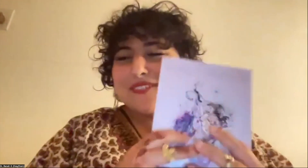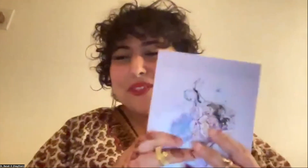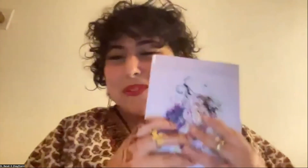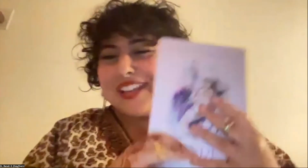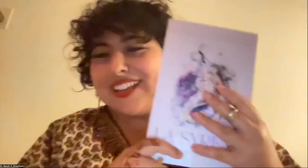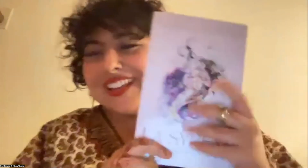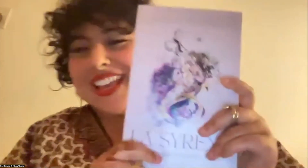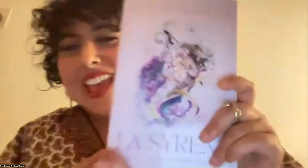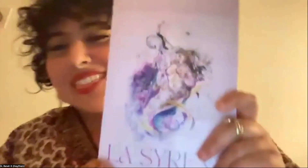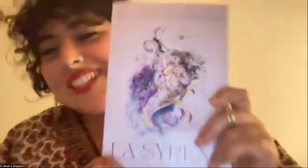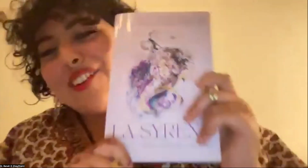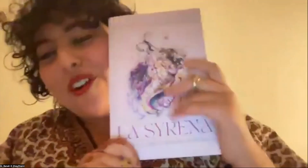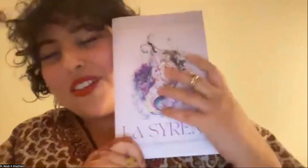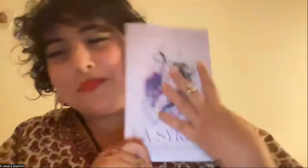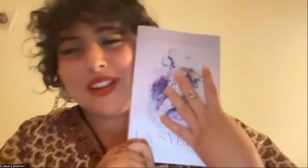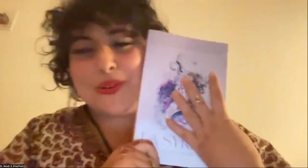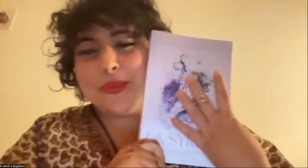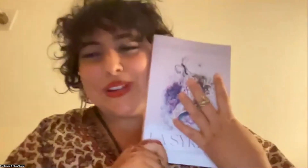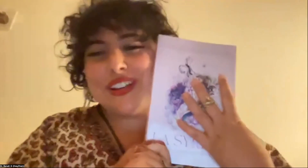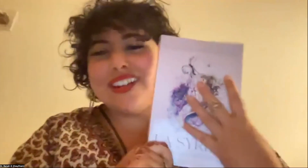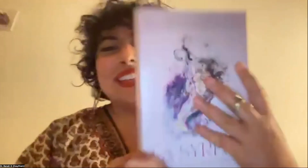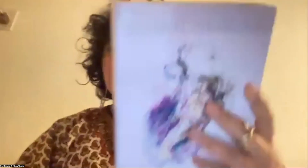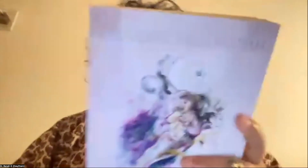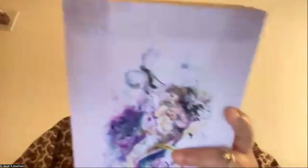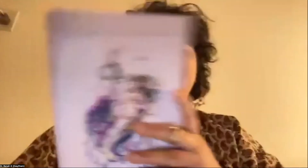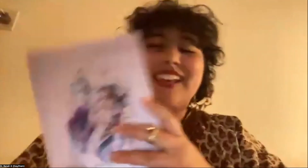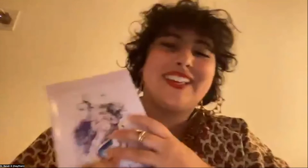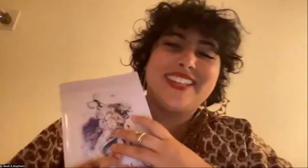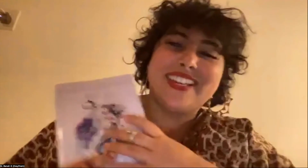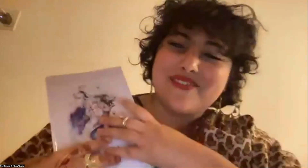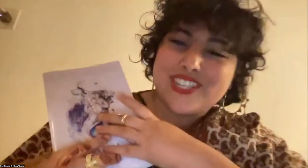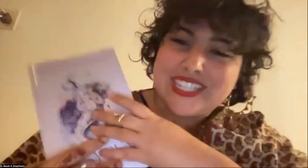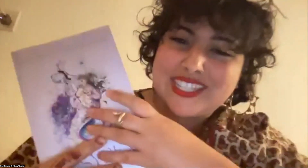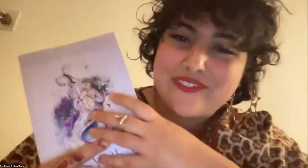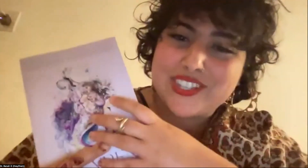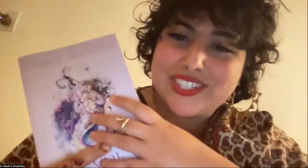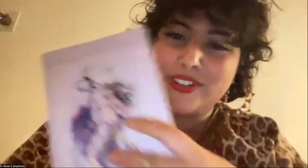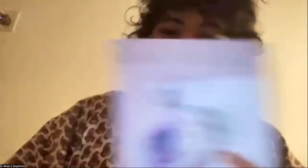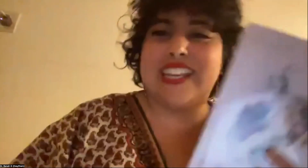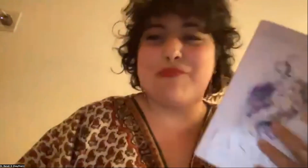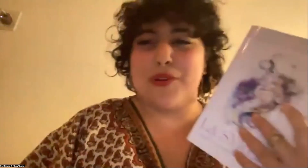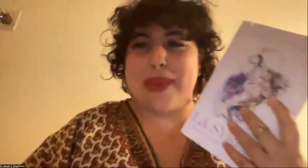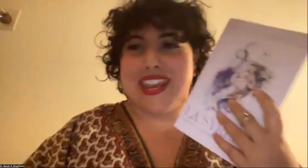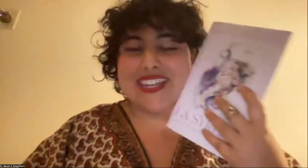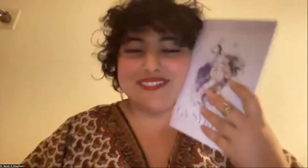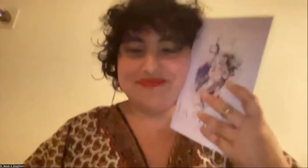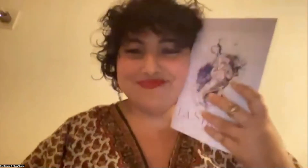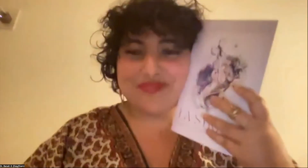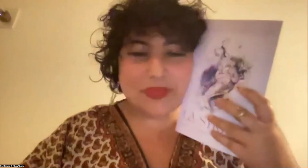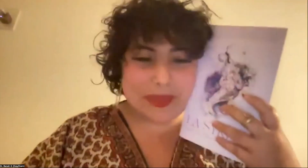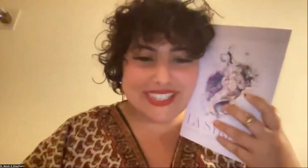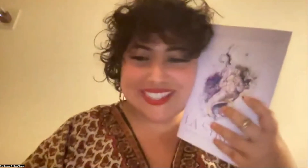much everyone. And these are all in my new book. La Syrena: Visions of a Syrian Mermaid from Space.